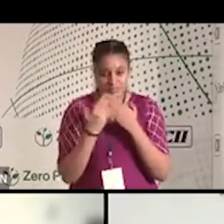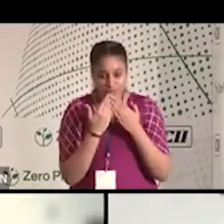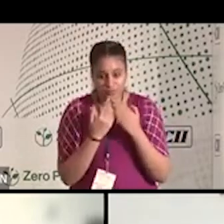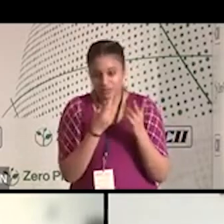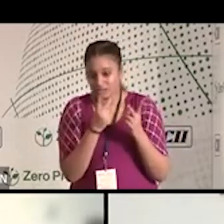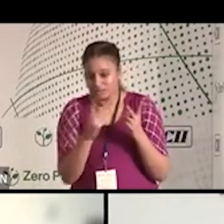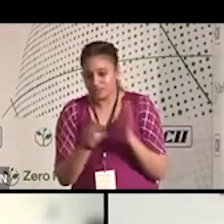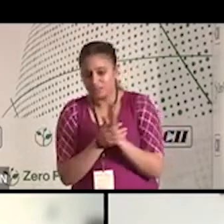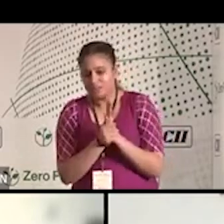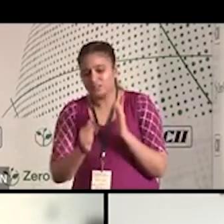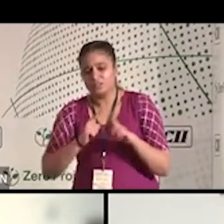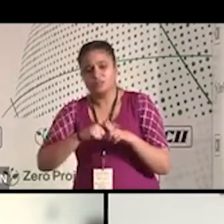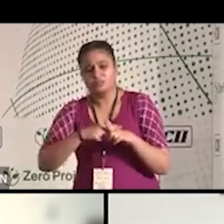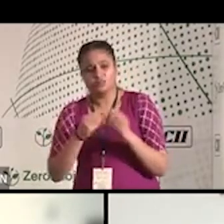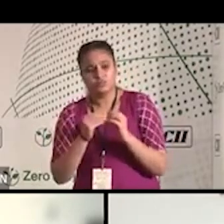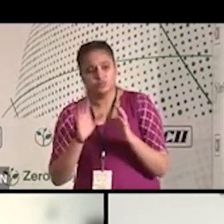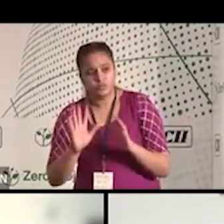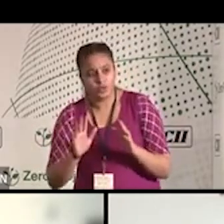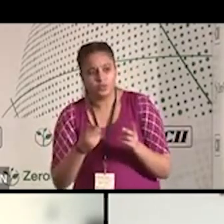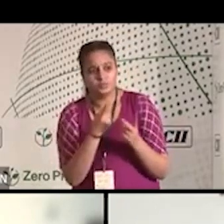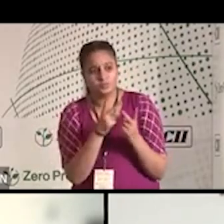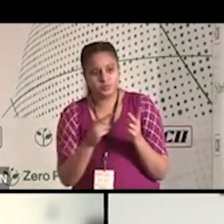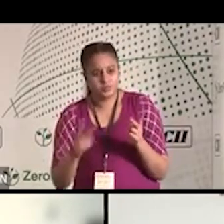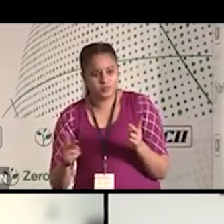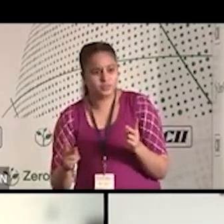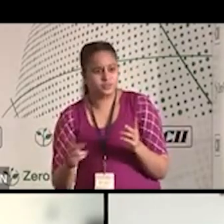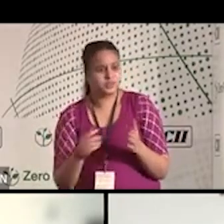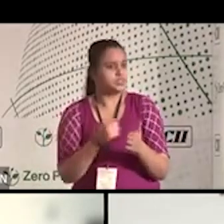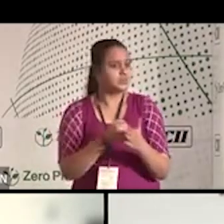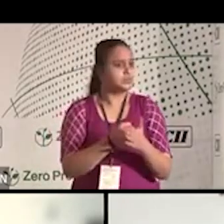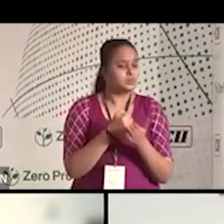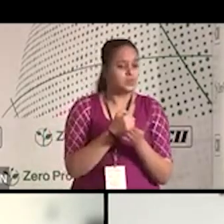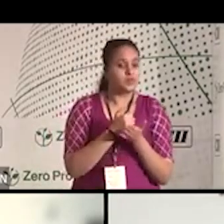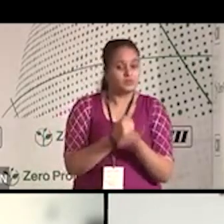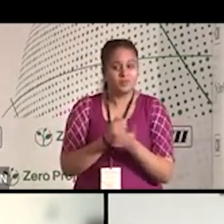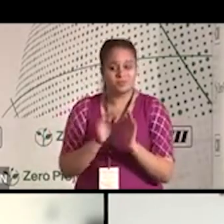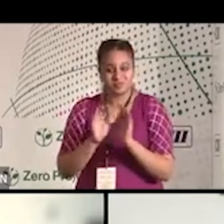there has to be some sort of enforcement mechanism there.